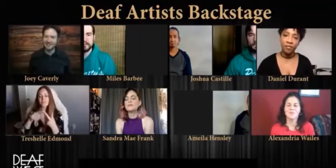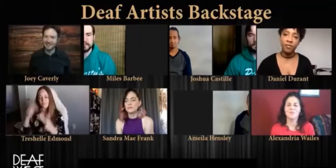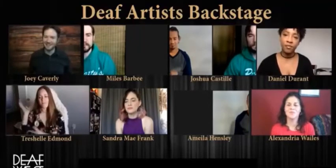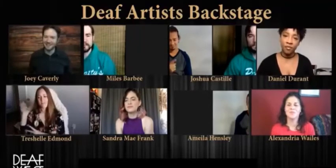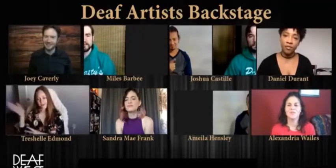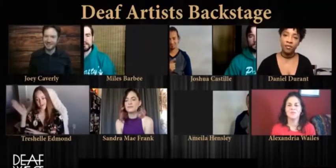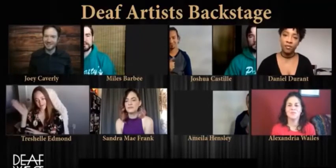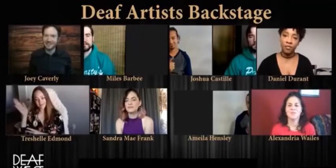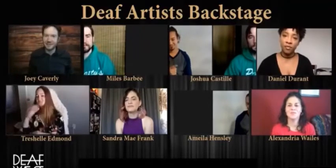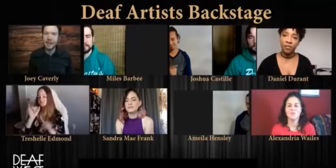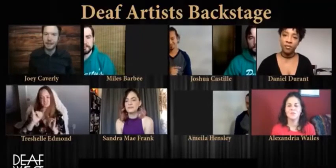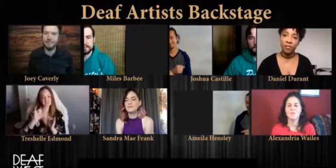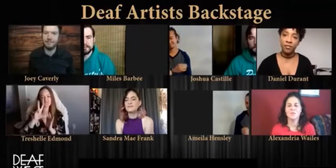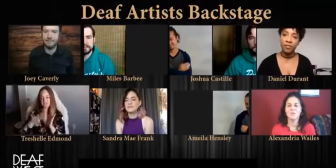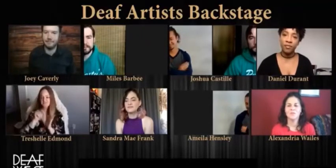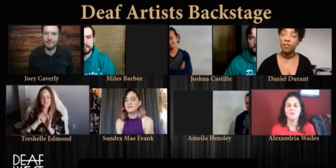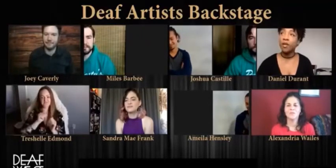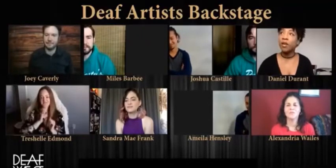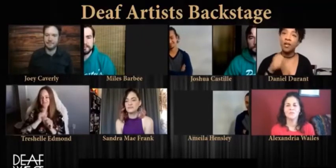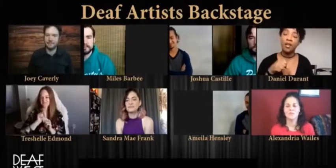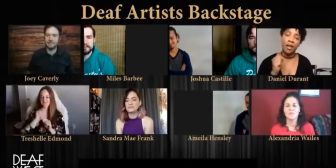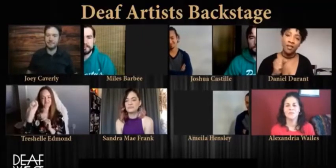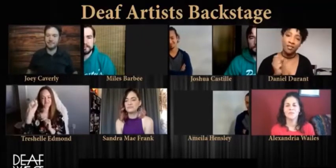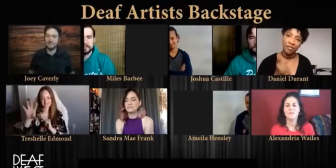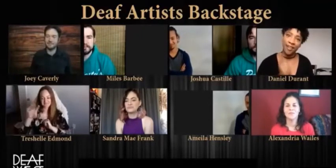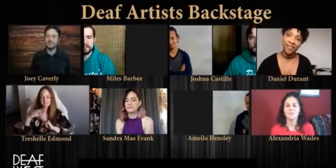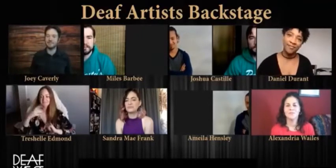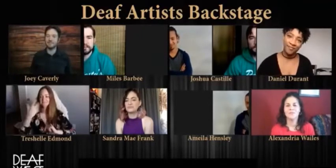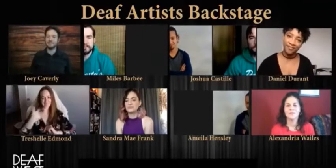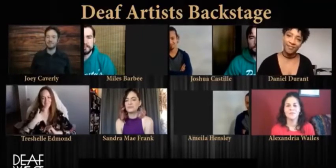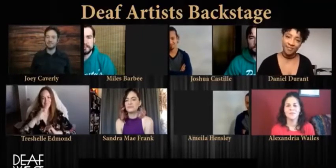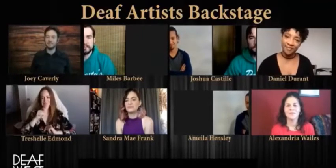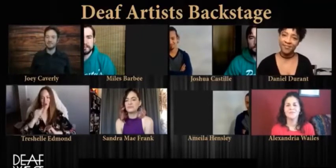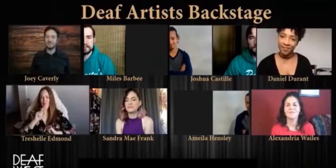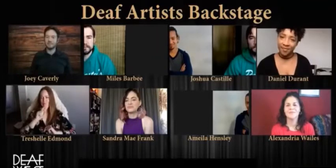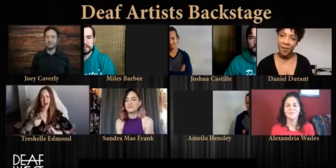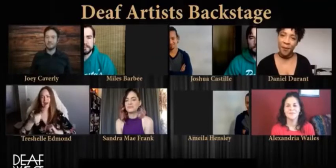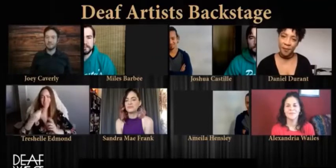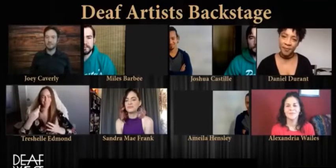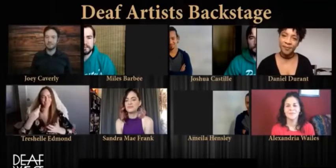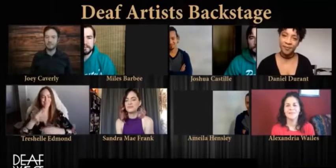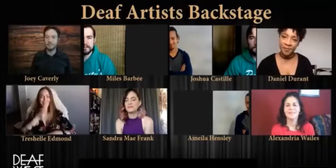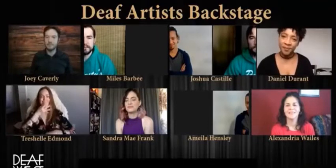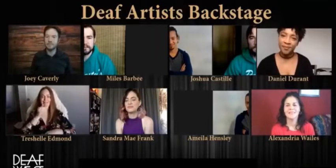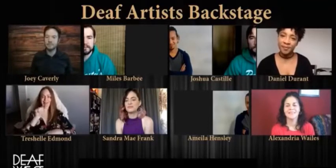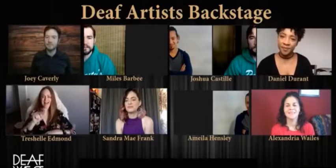Amelia: You were required to interpret a song as well as have a passage, that you audition with.